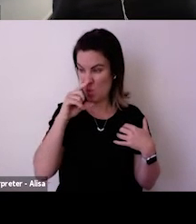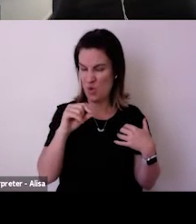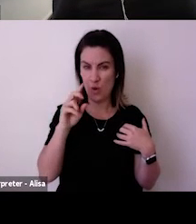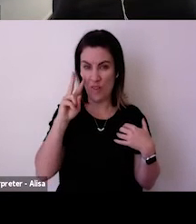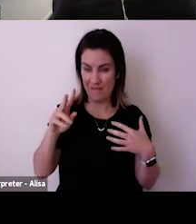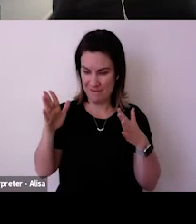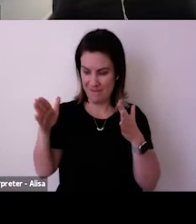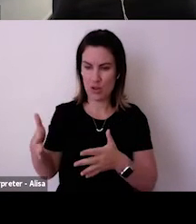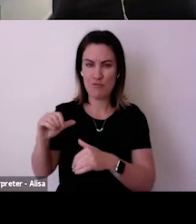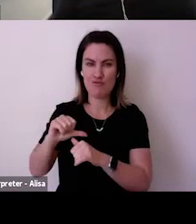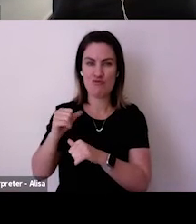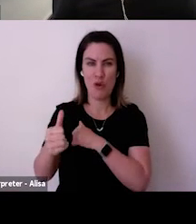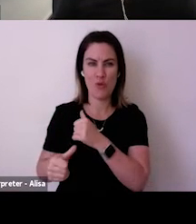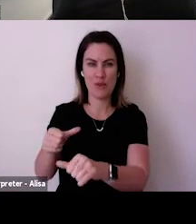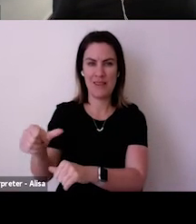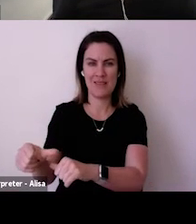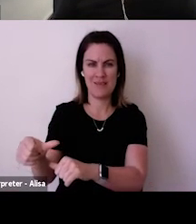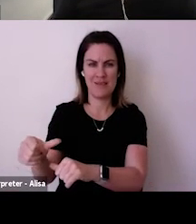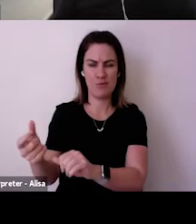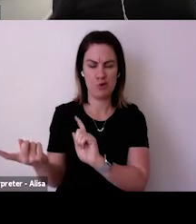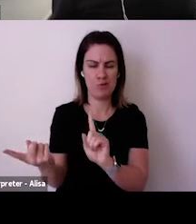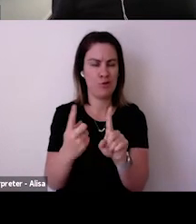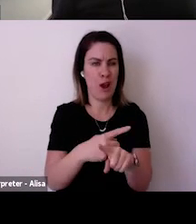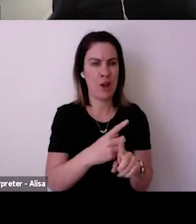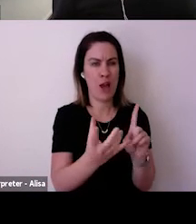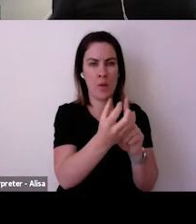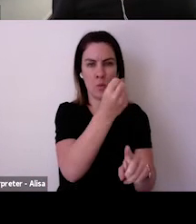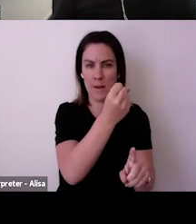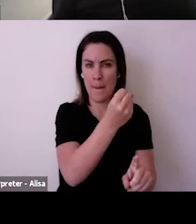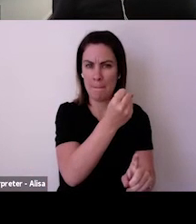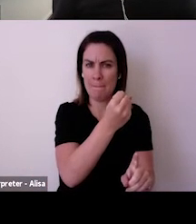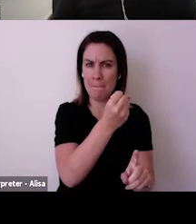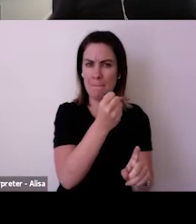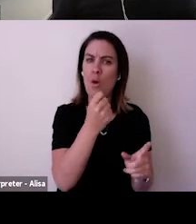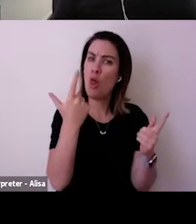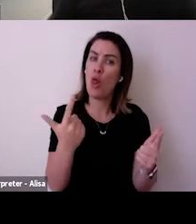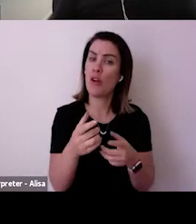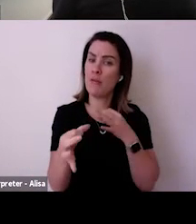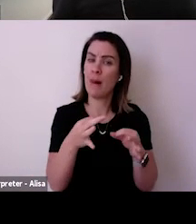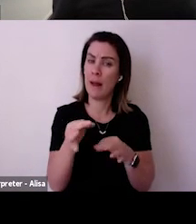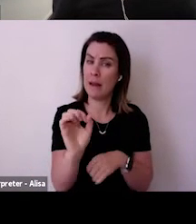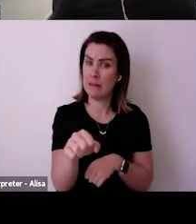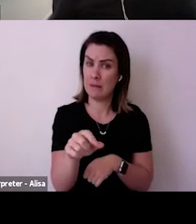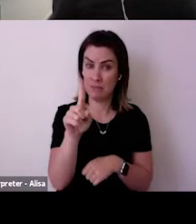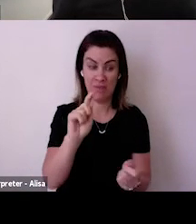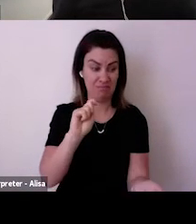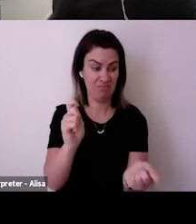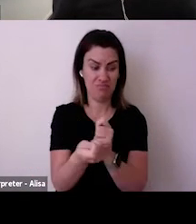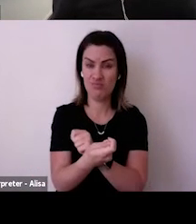were able to swap out the outcome with a considerable amount of replanning, but the students produced a wonderful